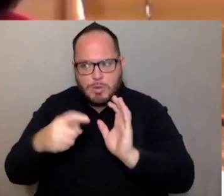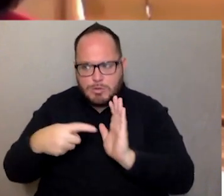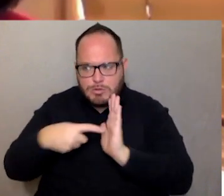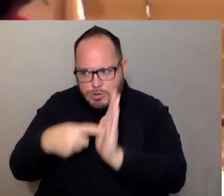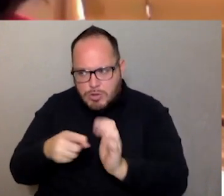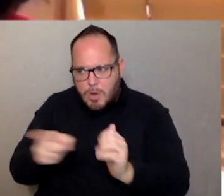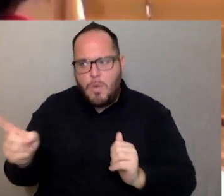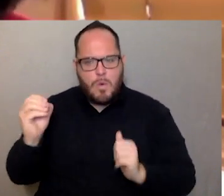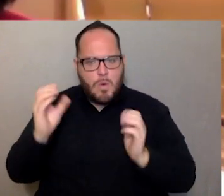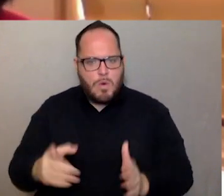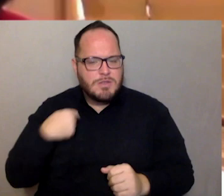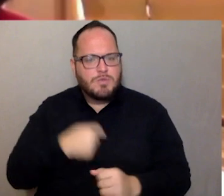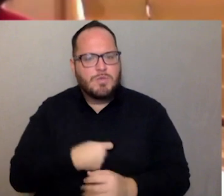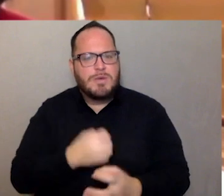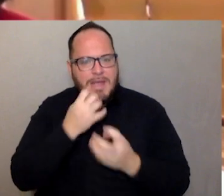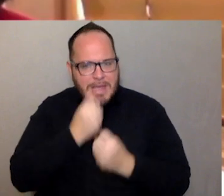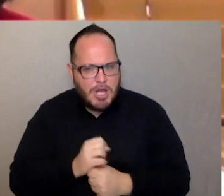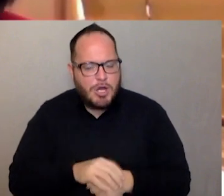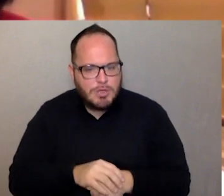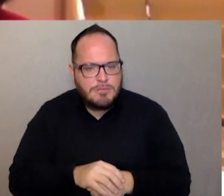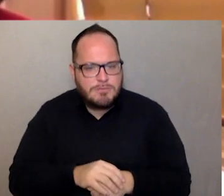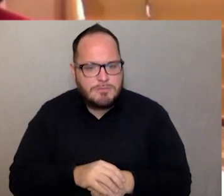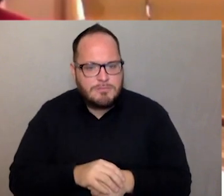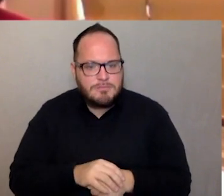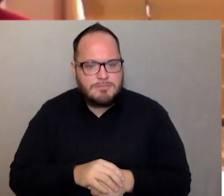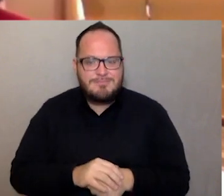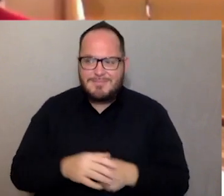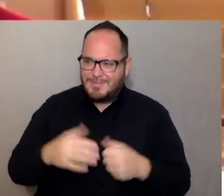BEINGS, WE ARE ALL IN THIS TOGETHER. THEIR SURVIVAL IS OUR SURVIVAL. WE MUST MODEL OUR BEST BEHAVIOR